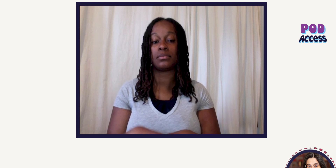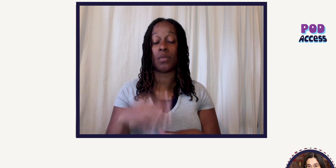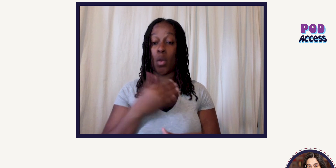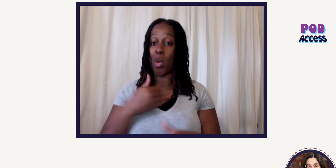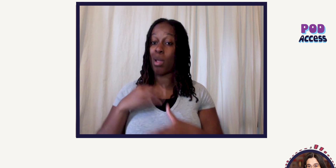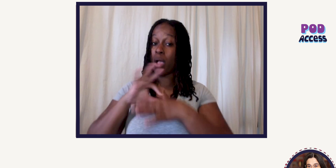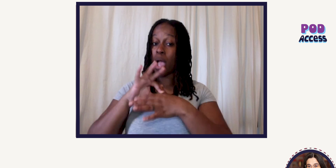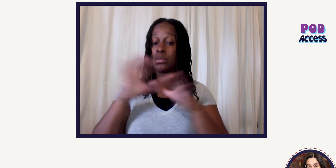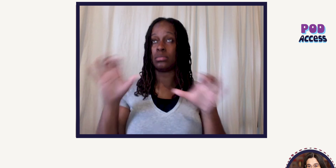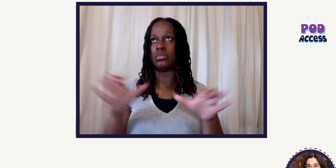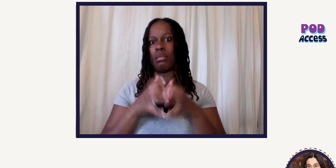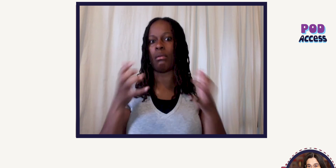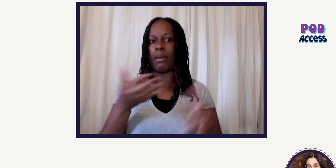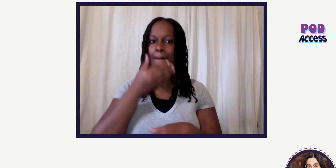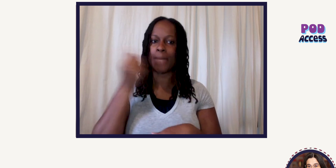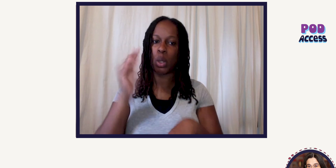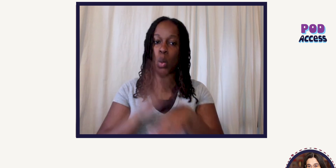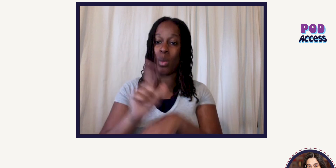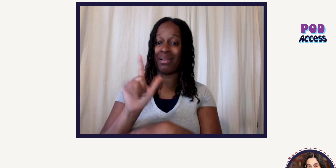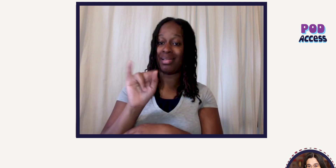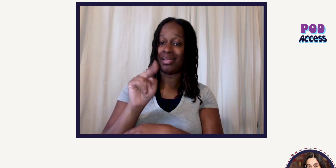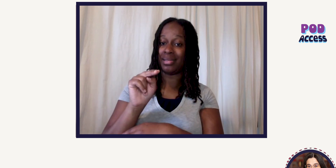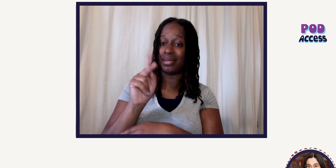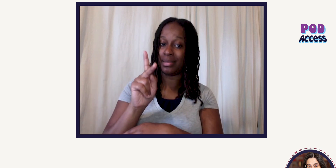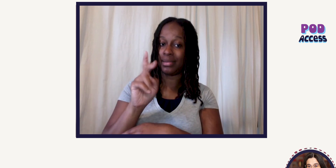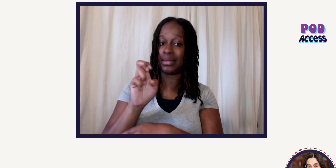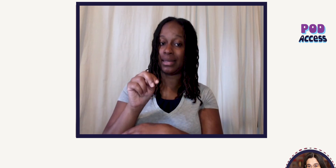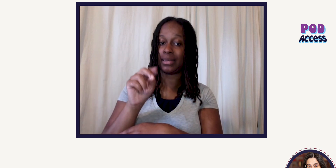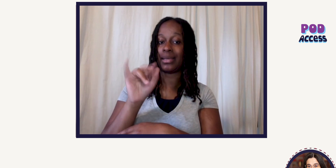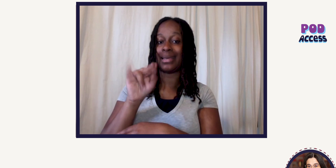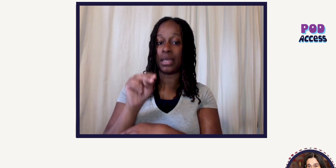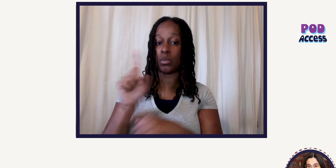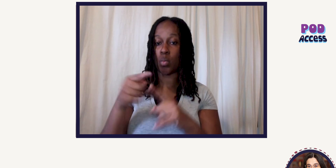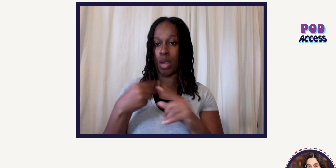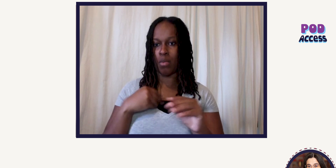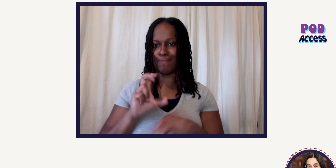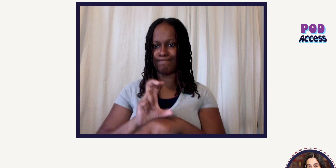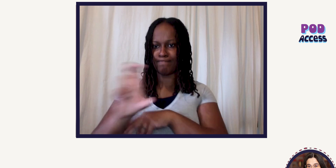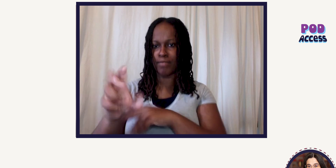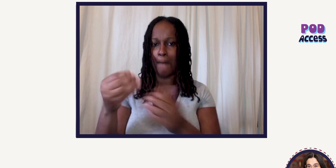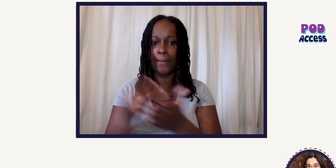Our content does so much better on LinkedIn when we put money behind it and run some ads.